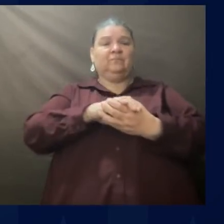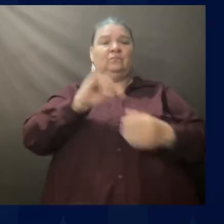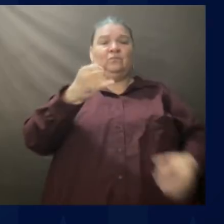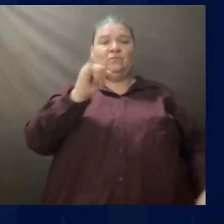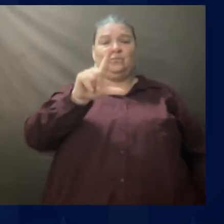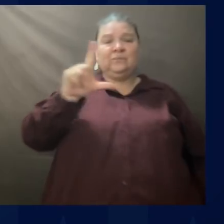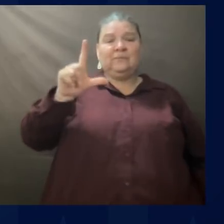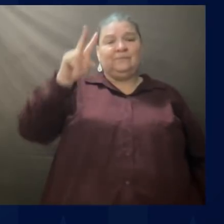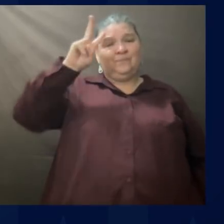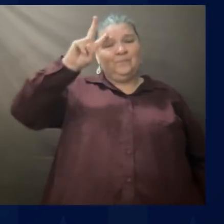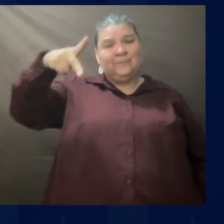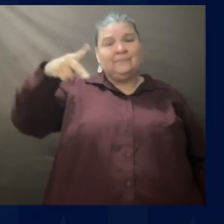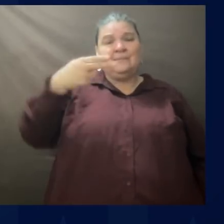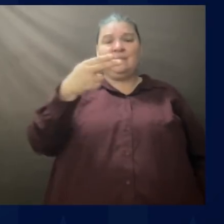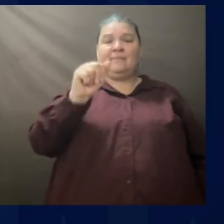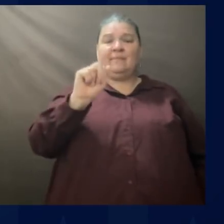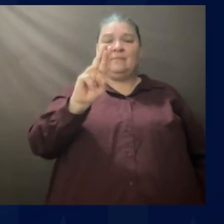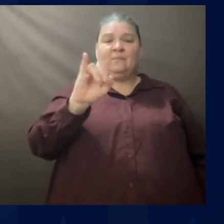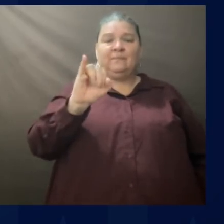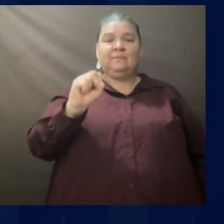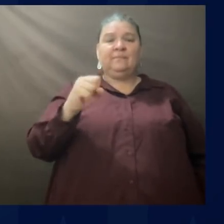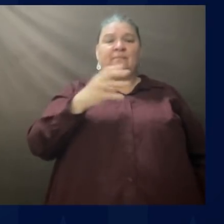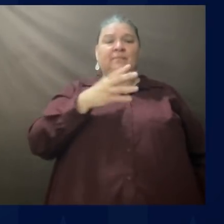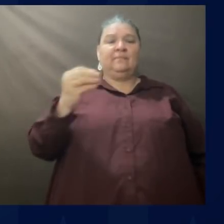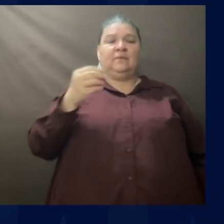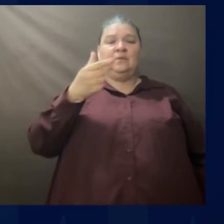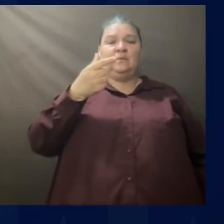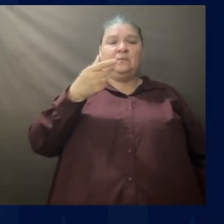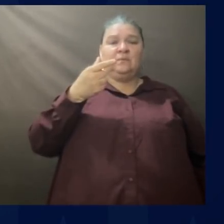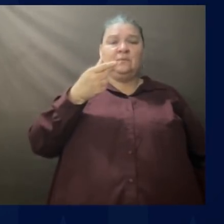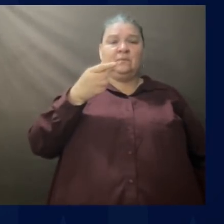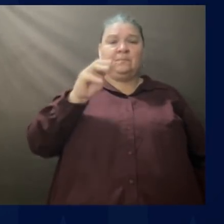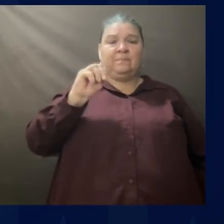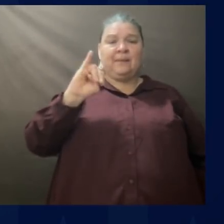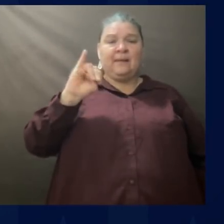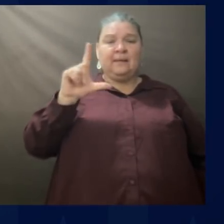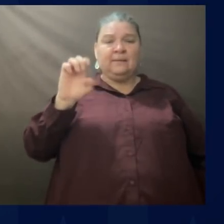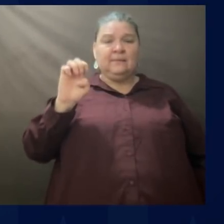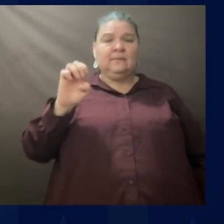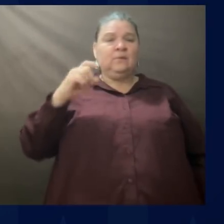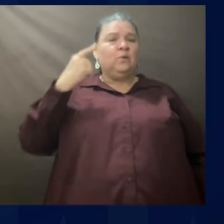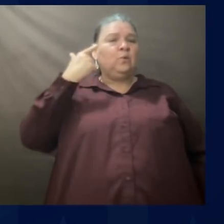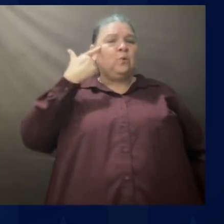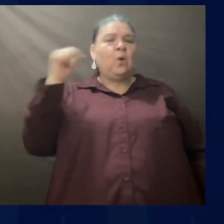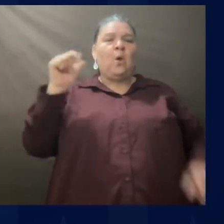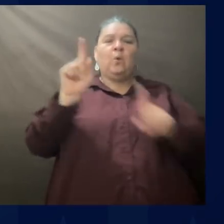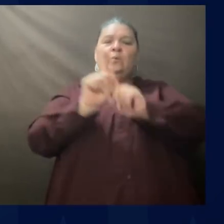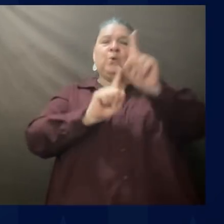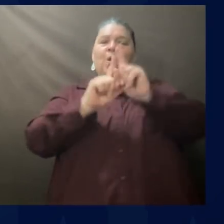the Joint Chiefs of Staff, Cabinet members; Gold Star families, most importantly; and survivors: